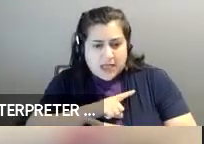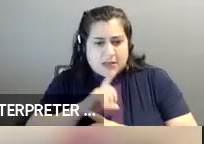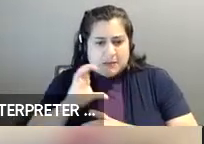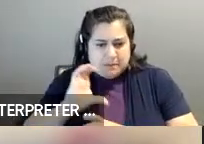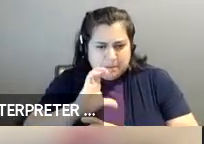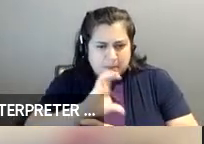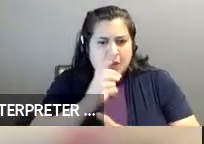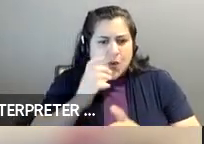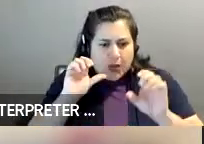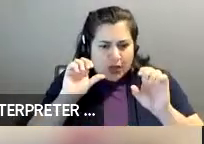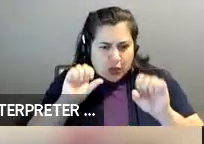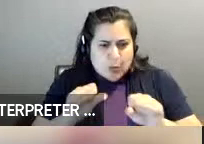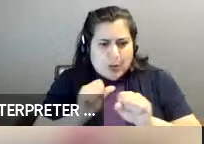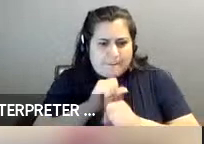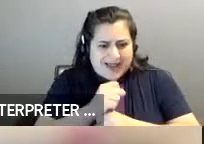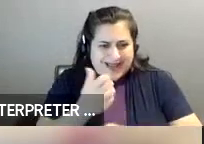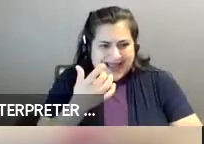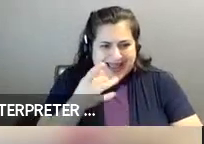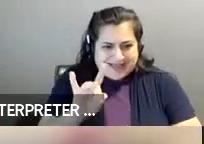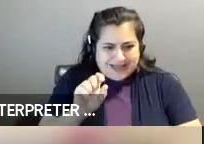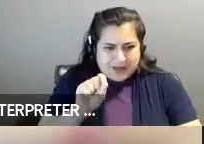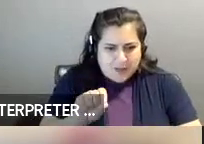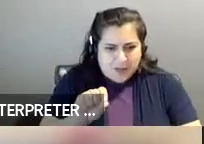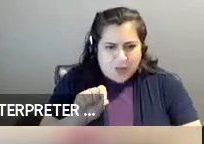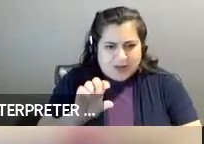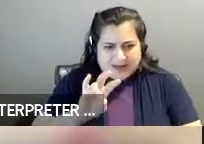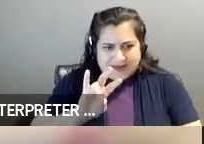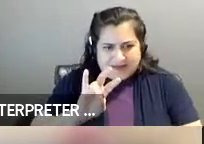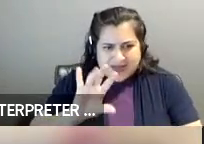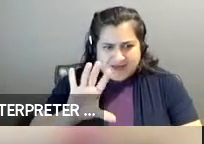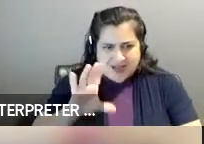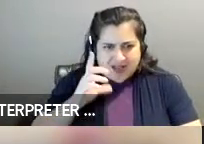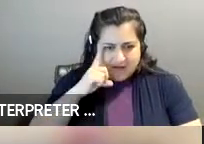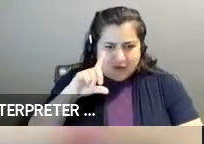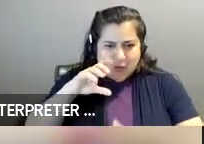height, and that's the best we were able to get our entry height as low as we could get